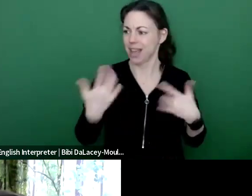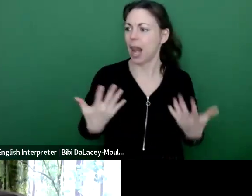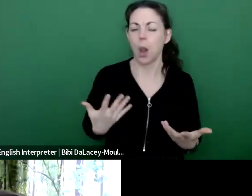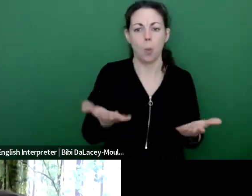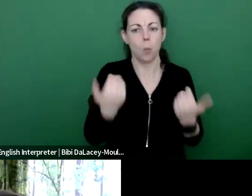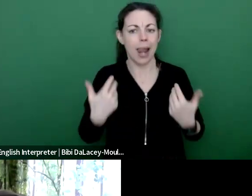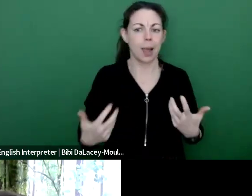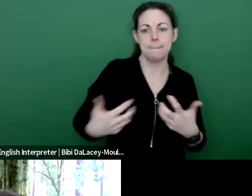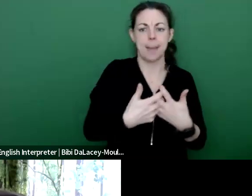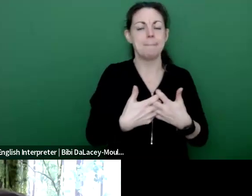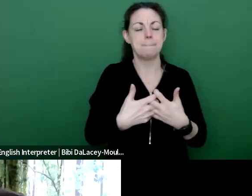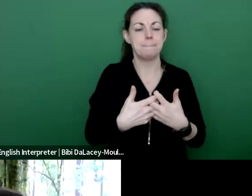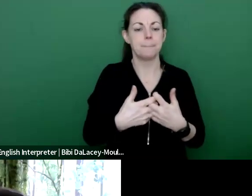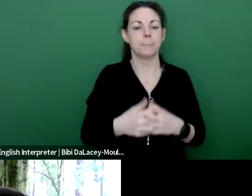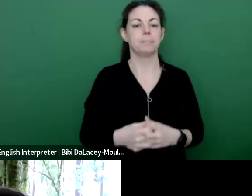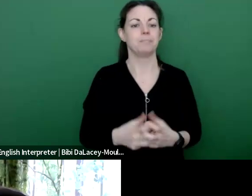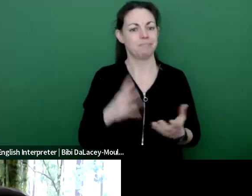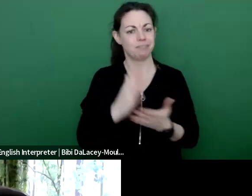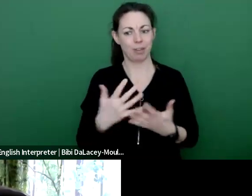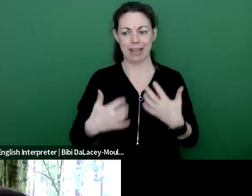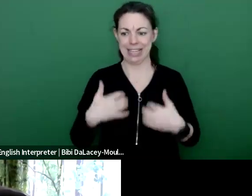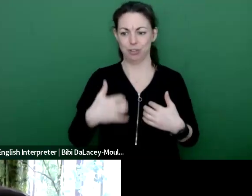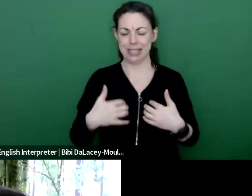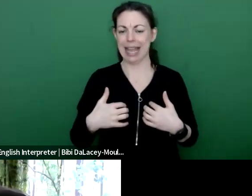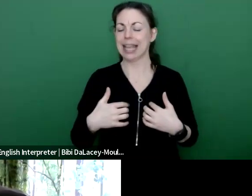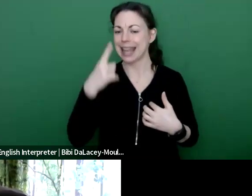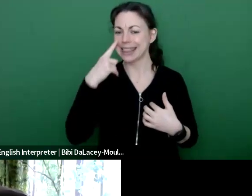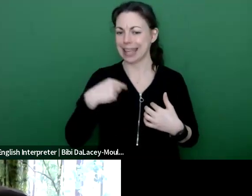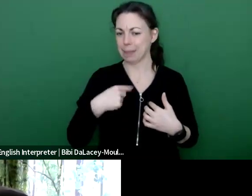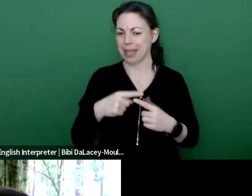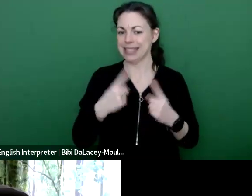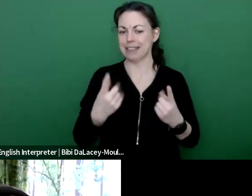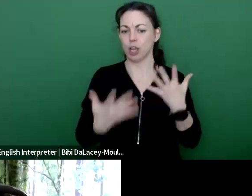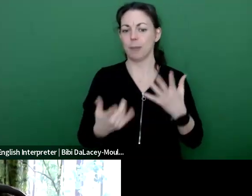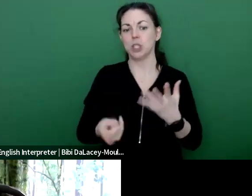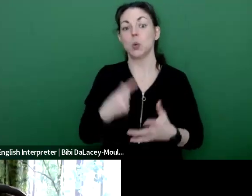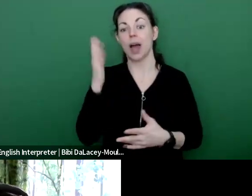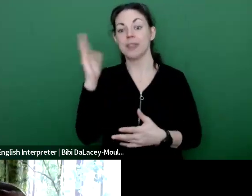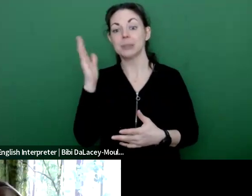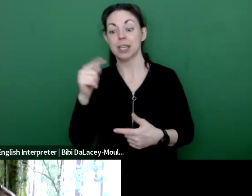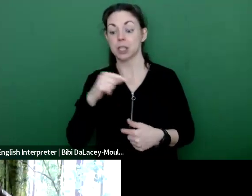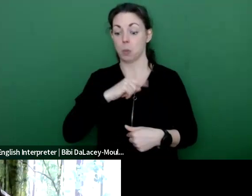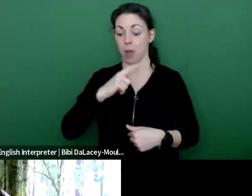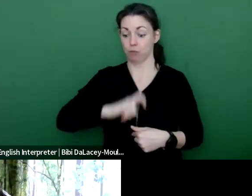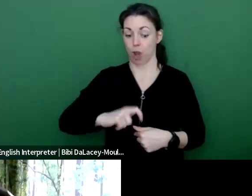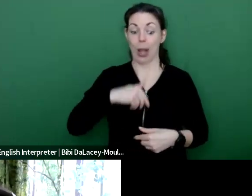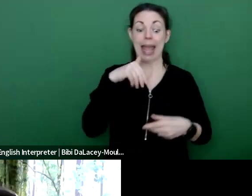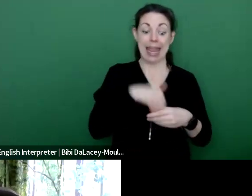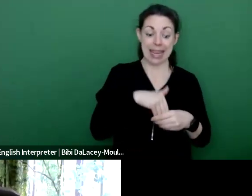So, it's quite interesting, and I think I'm probably a little bit different to maybe some of the other speakers on this, because my role is internal and external. So,